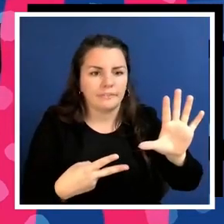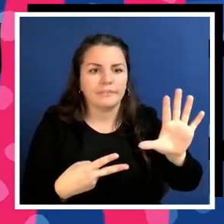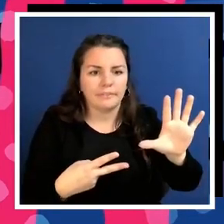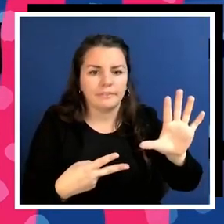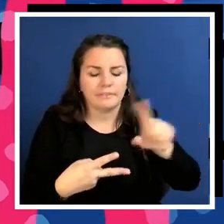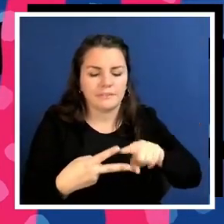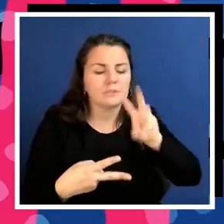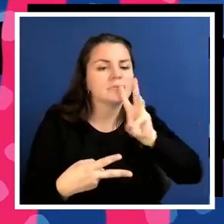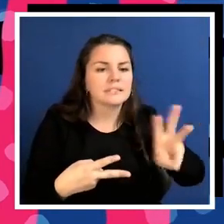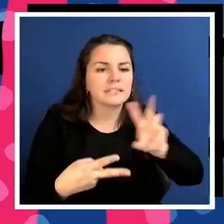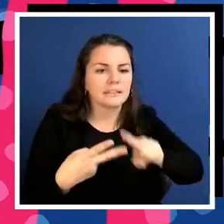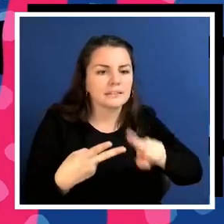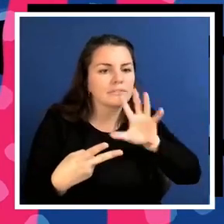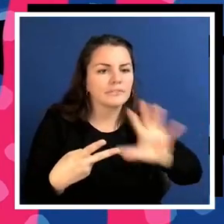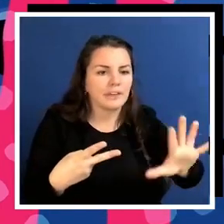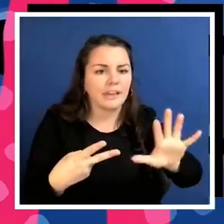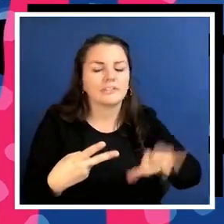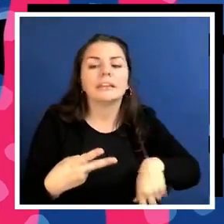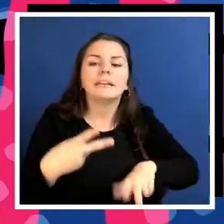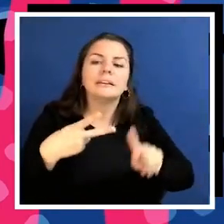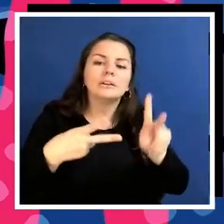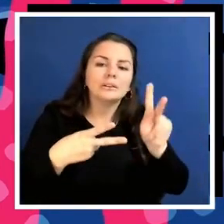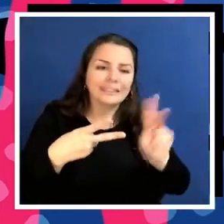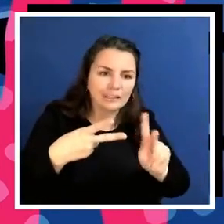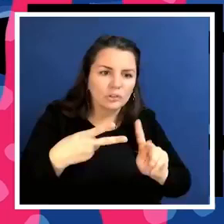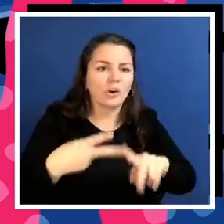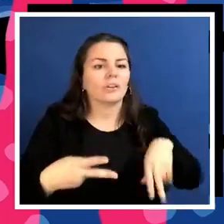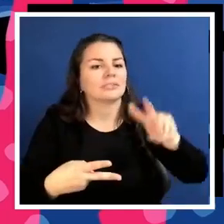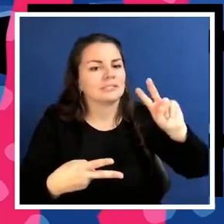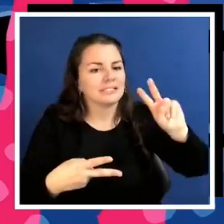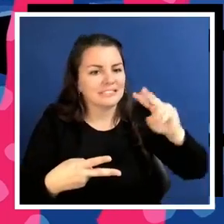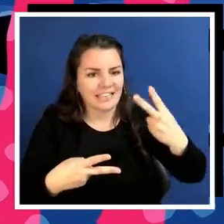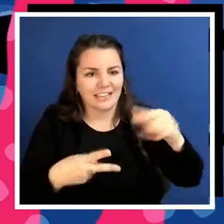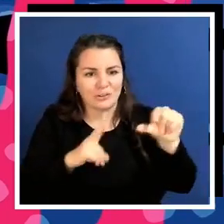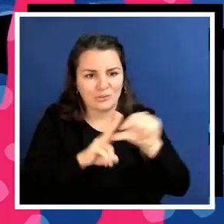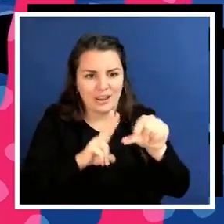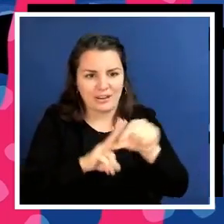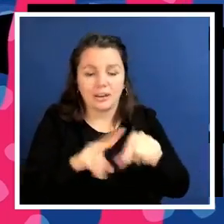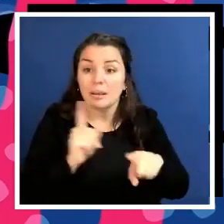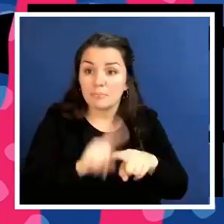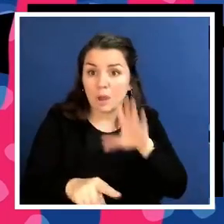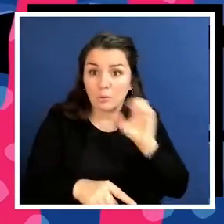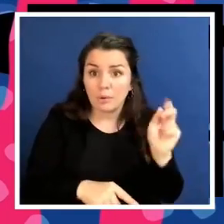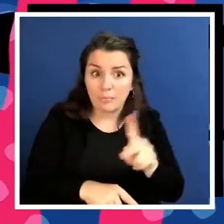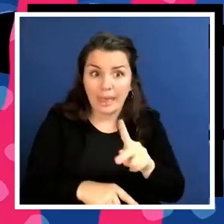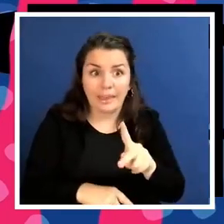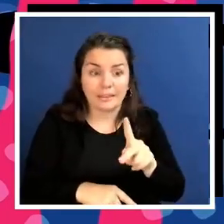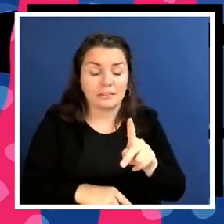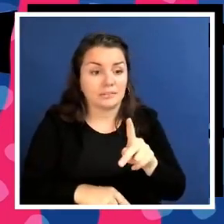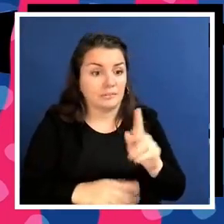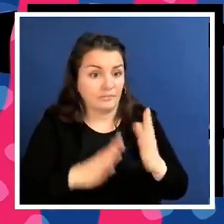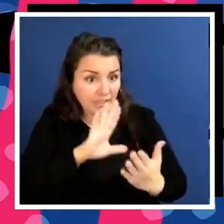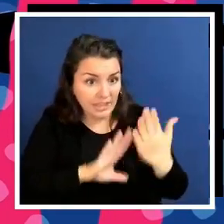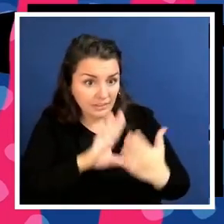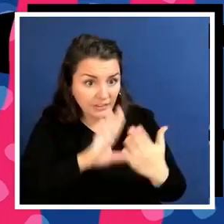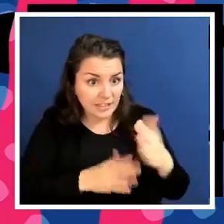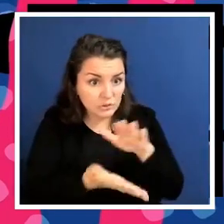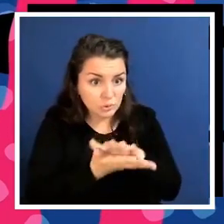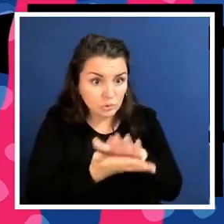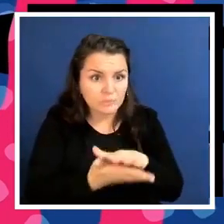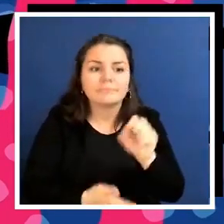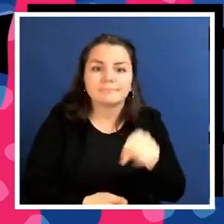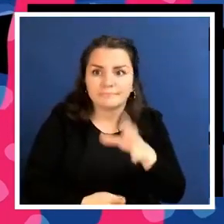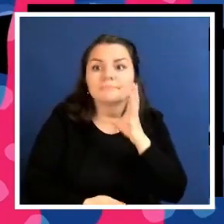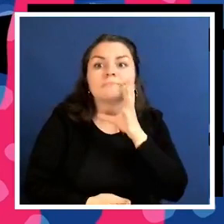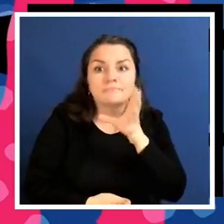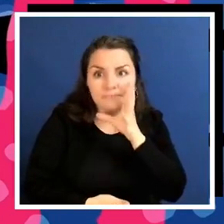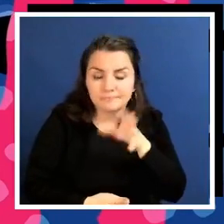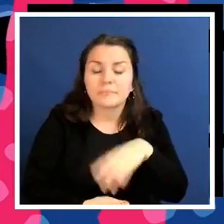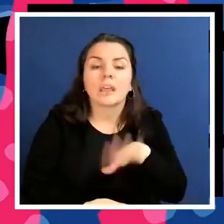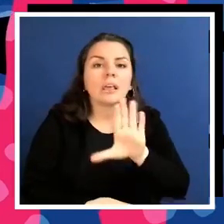SIX AND MY SECOND IS ISAIAH AND